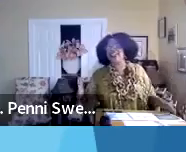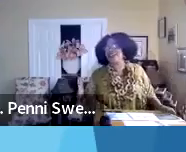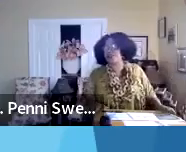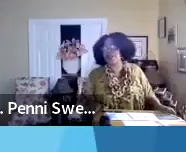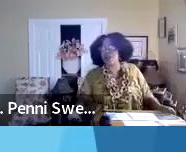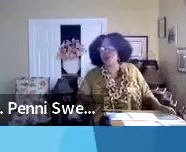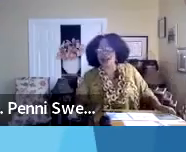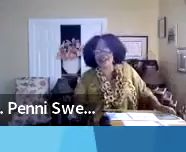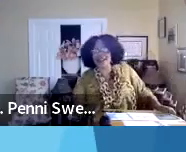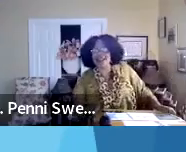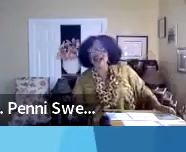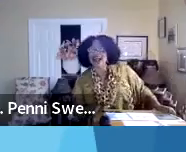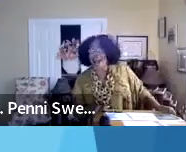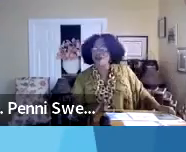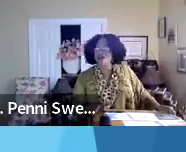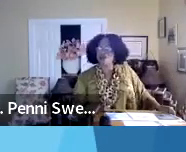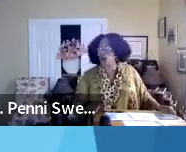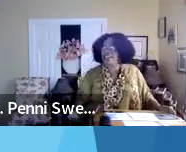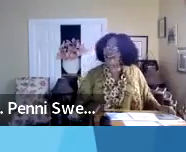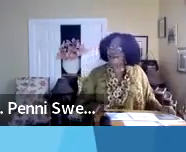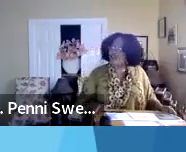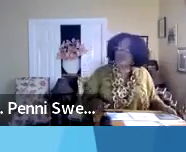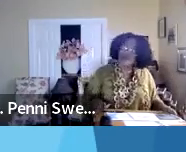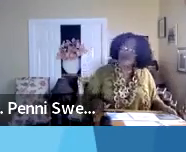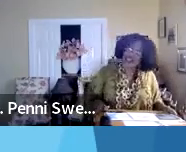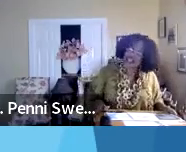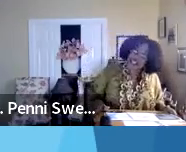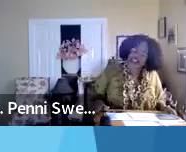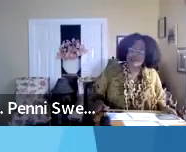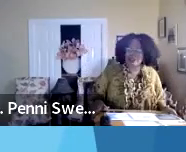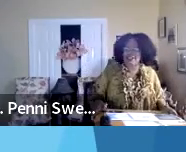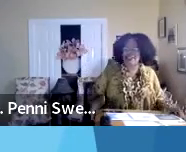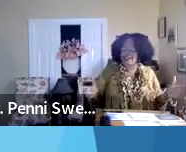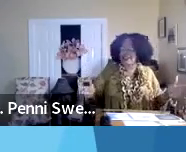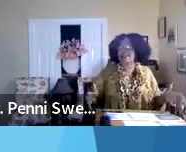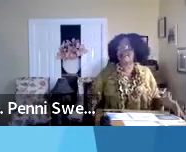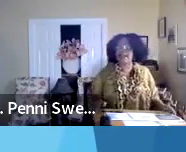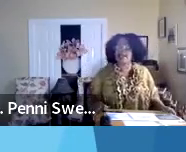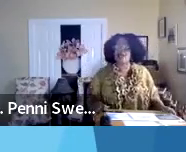street, Tara Bethea. And communications headed by Anita